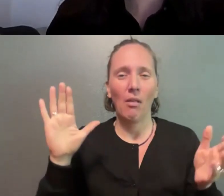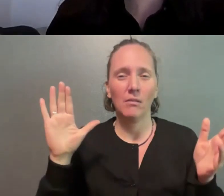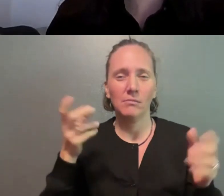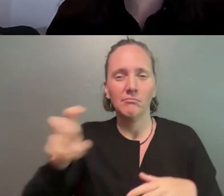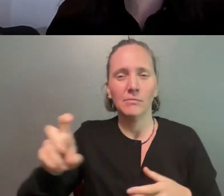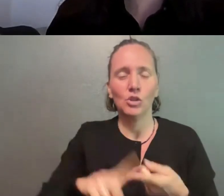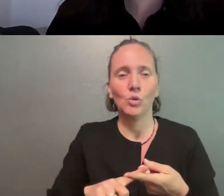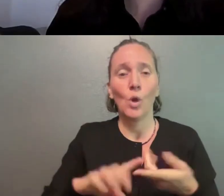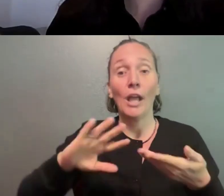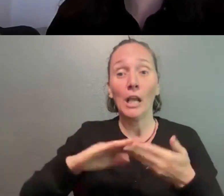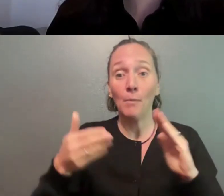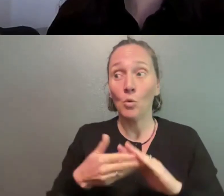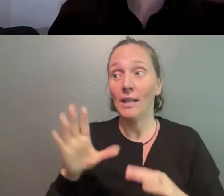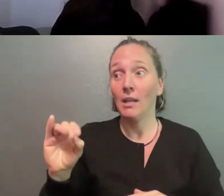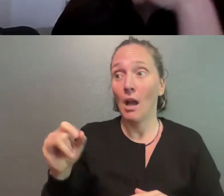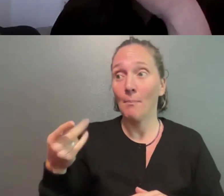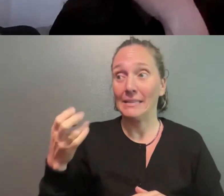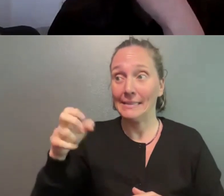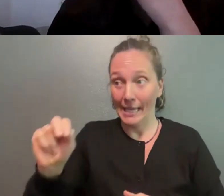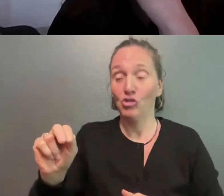So bear with me as I am only on two screens.